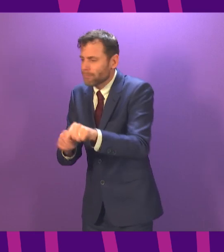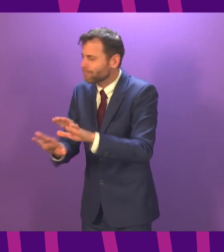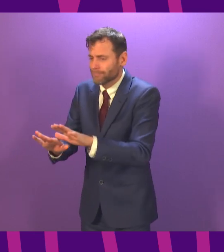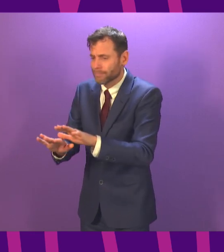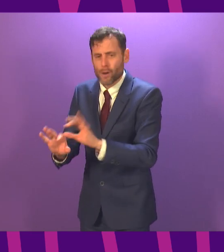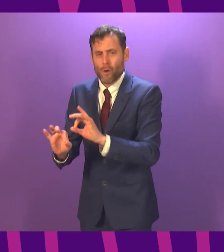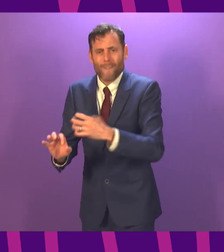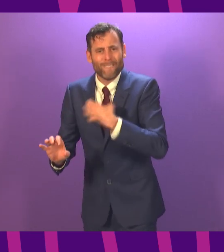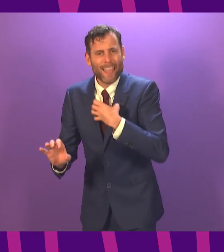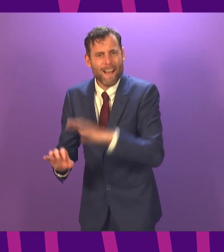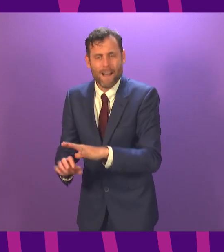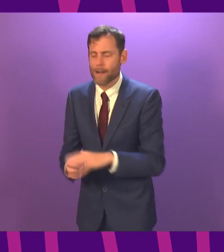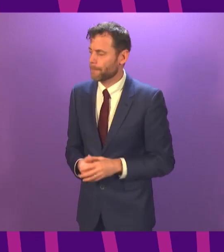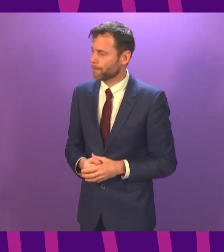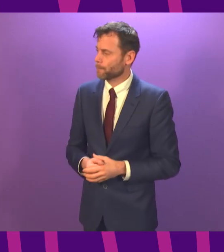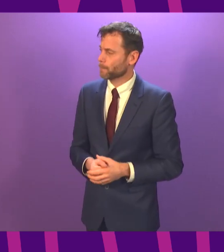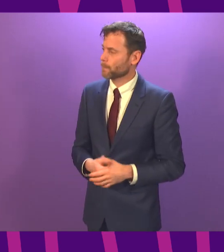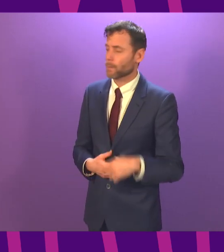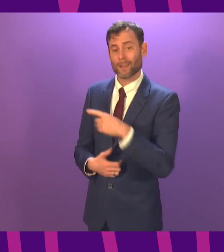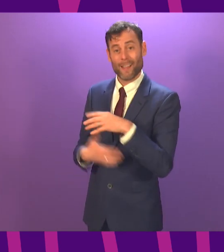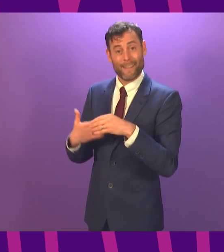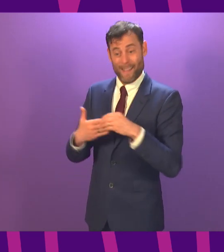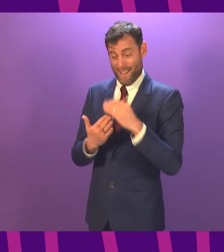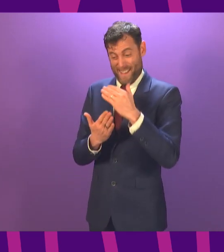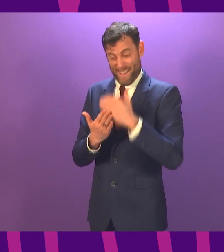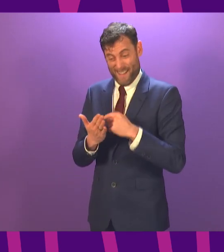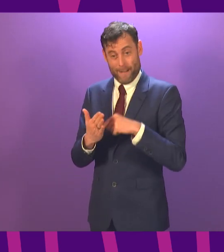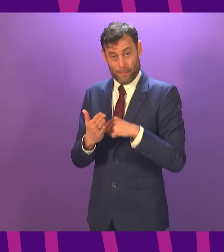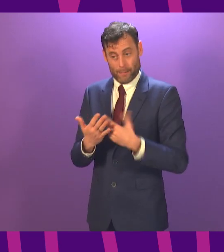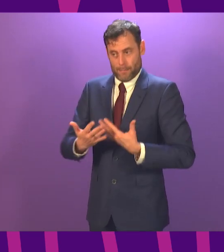The First Minister: The guidance and the laws that are in place